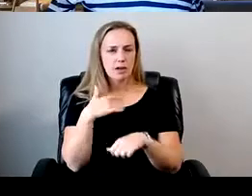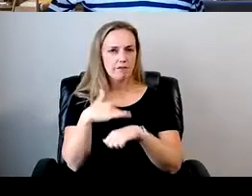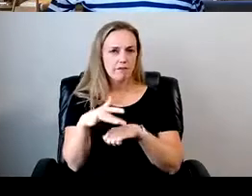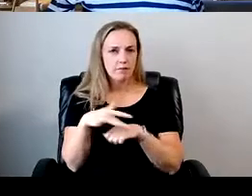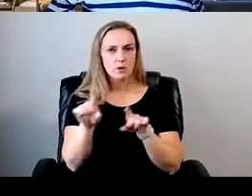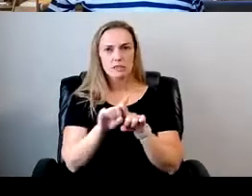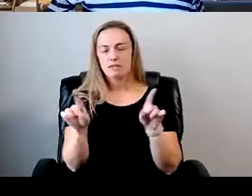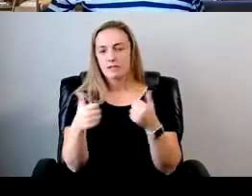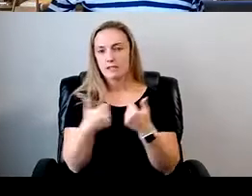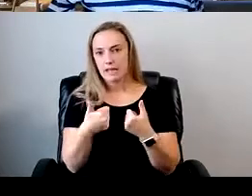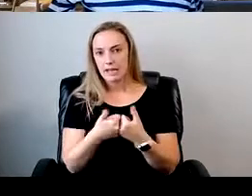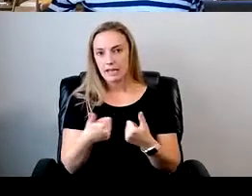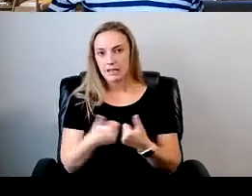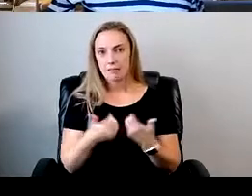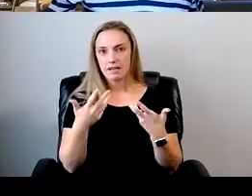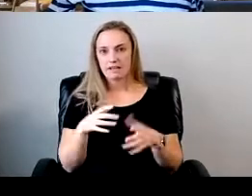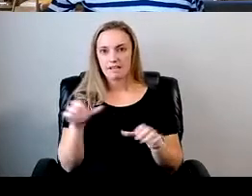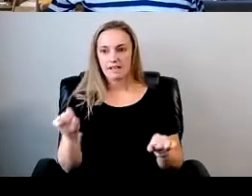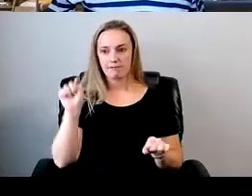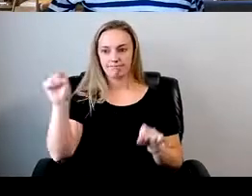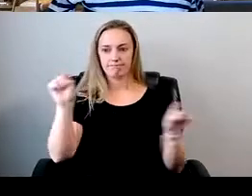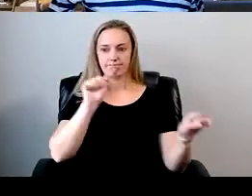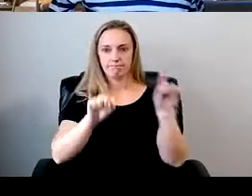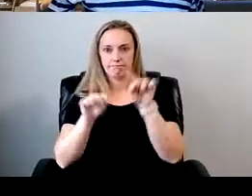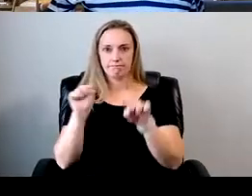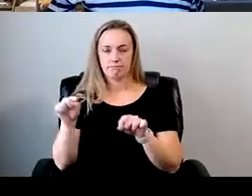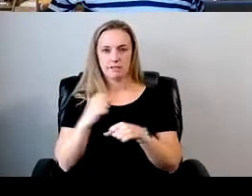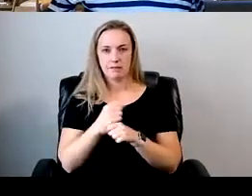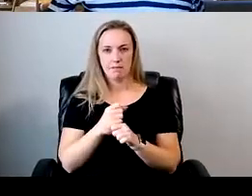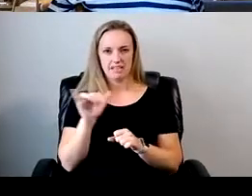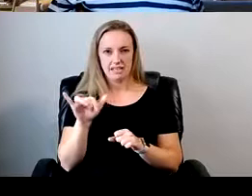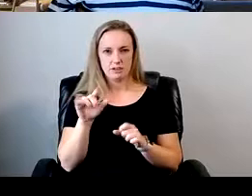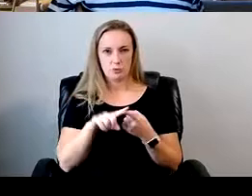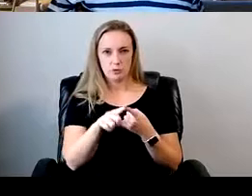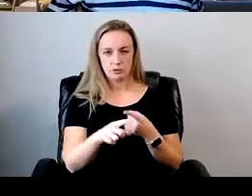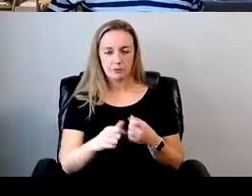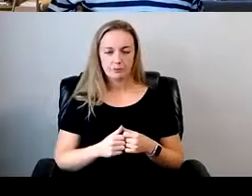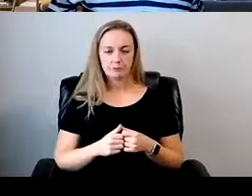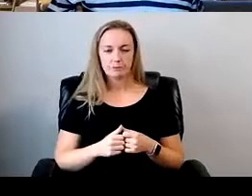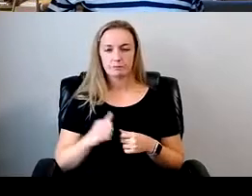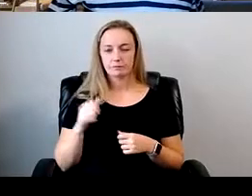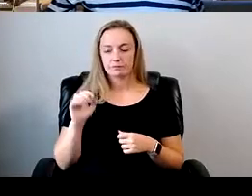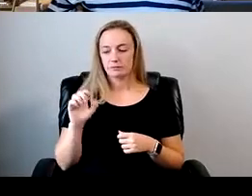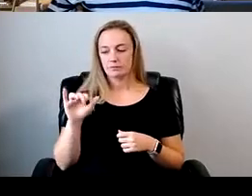and then they're able to make those indications to you. One thing, and I apologize if I'm not answering this correctly for you.